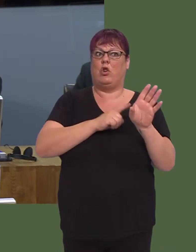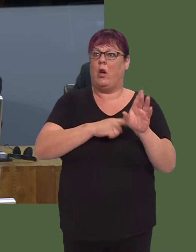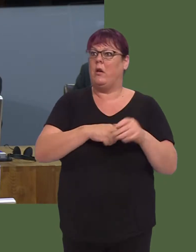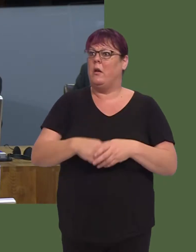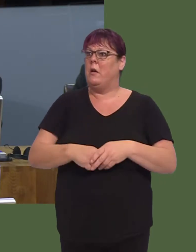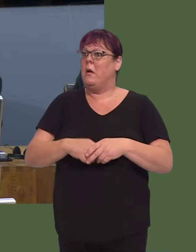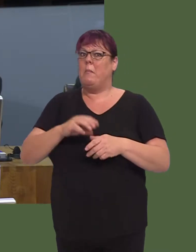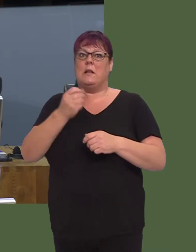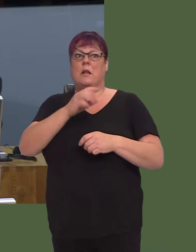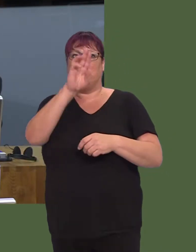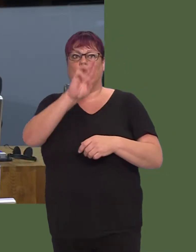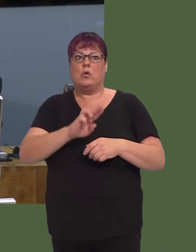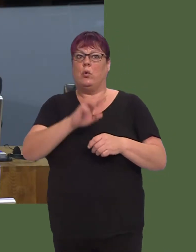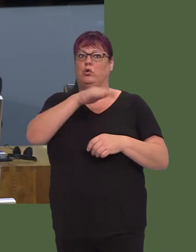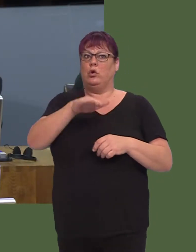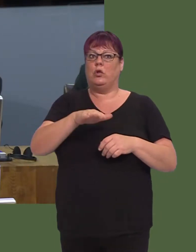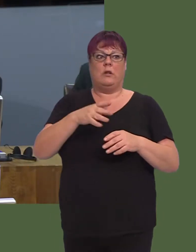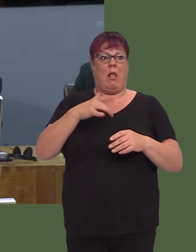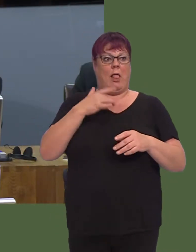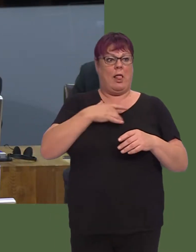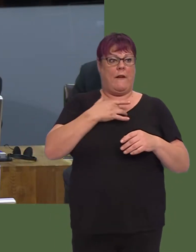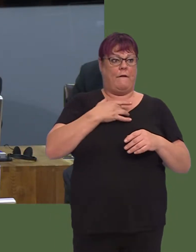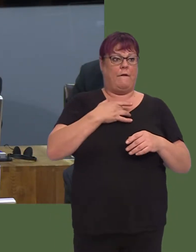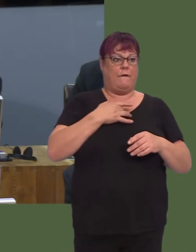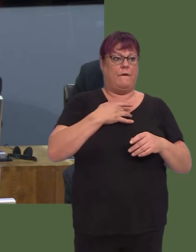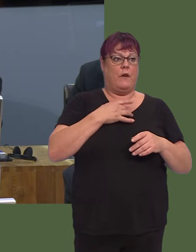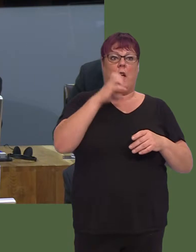are still waiting, schoolchildren like Grug Williams have to be driven a mile away from